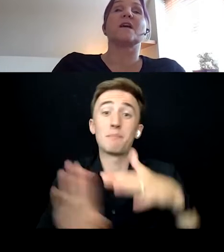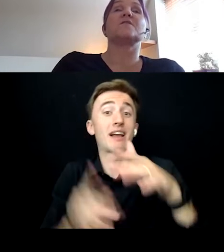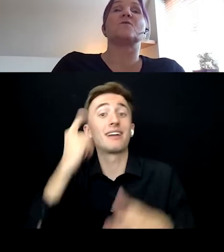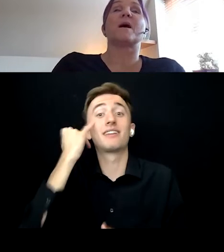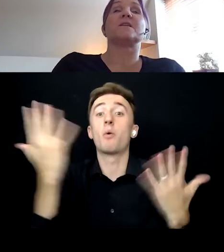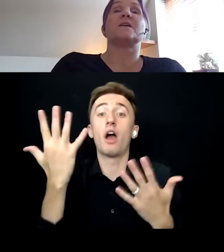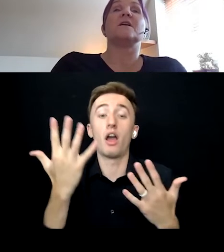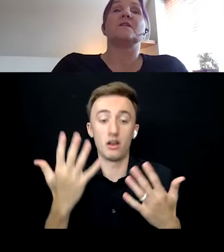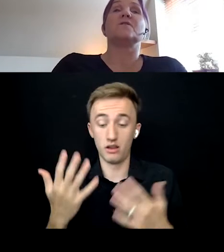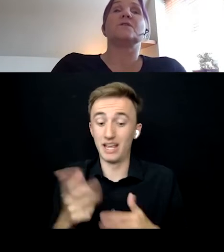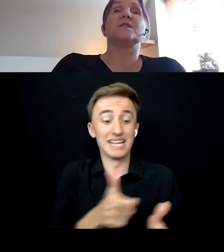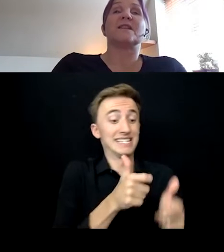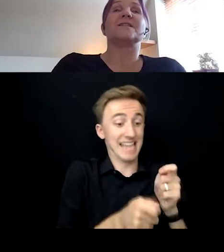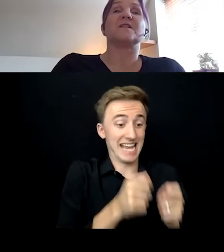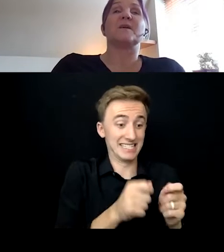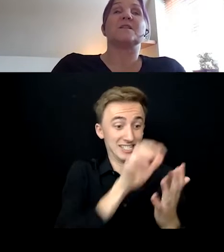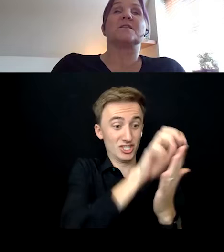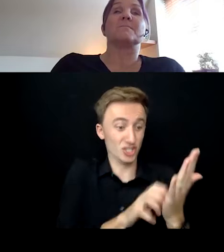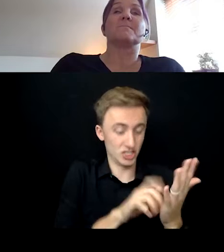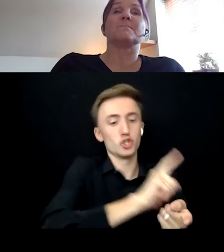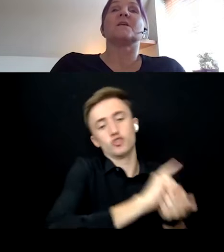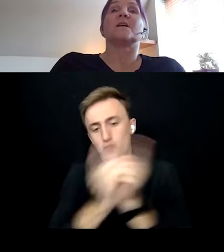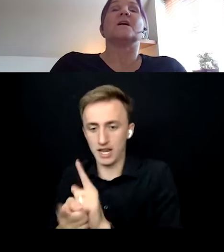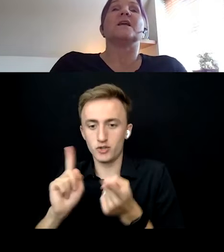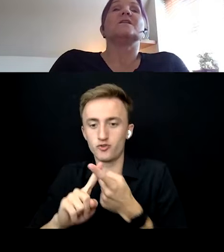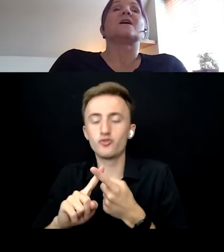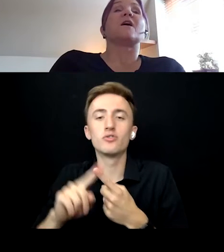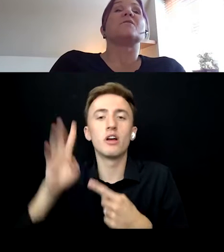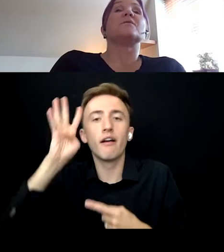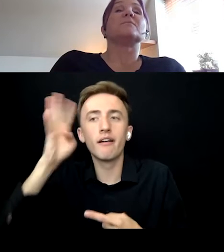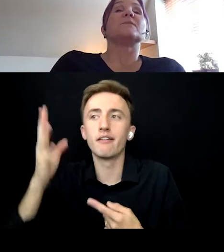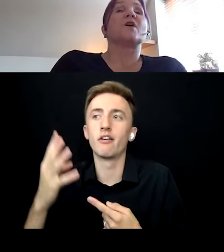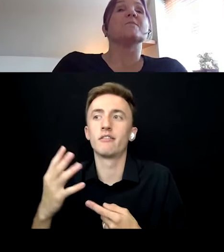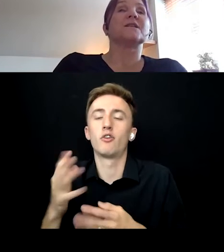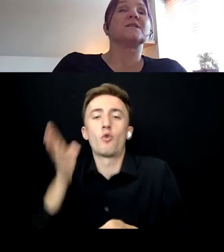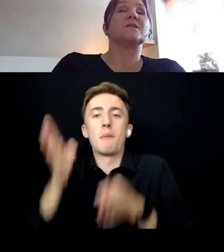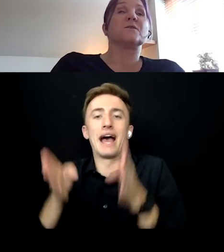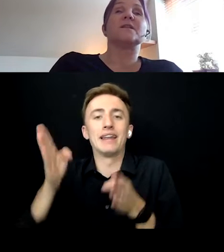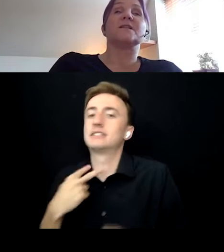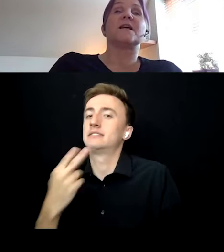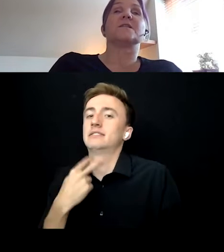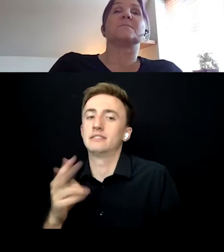text format into synthetic speech. And here is how most home assistance do it these days.